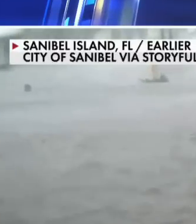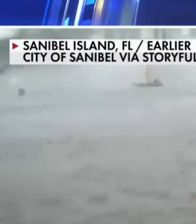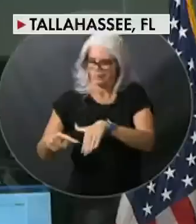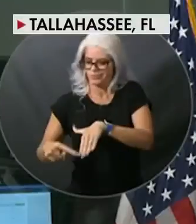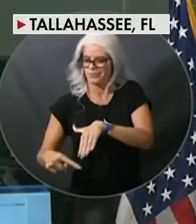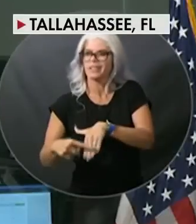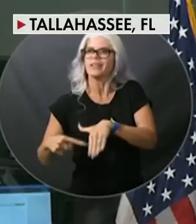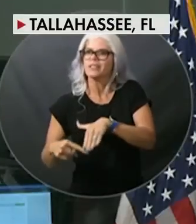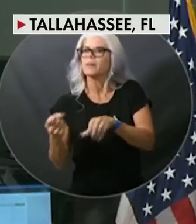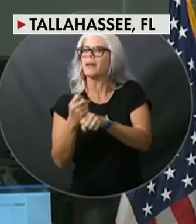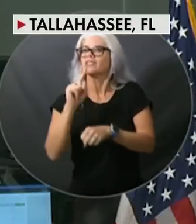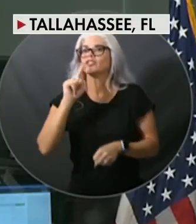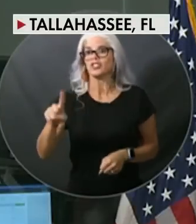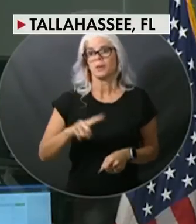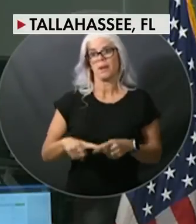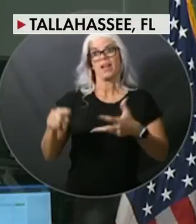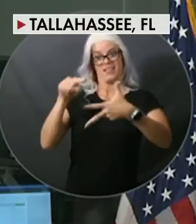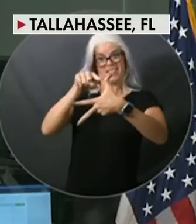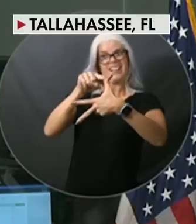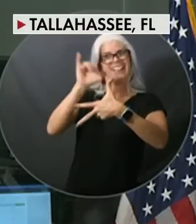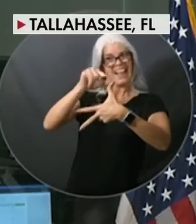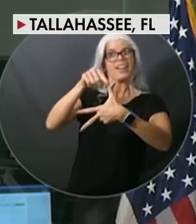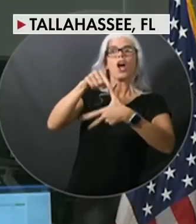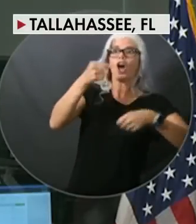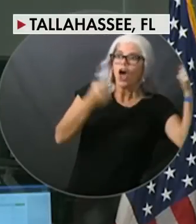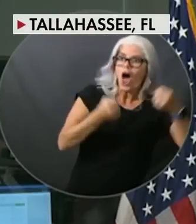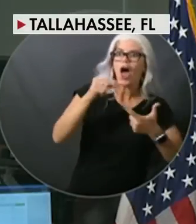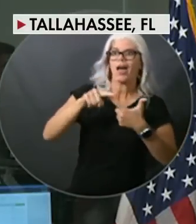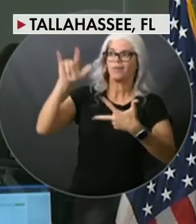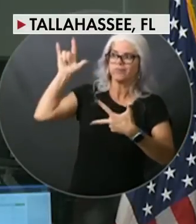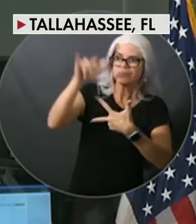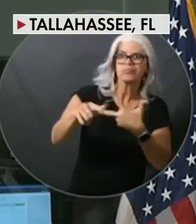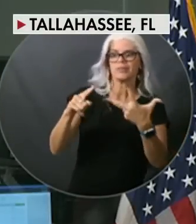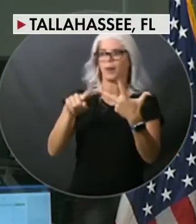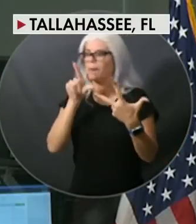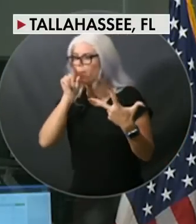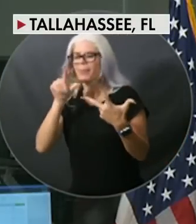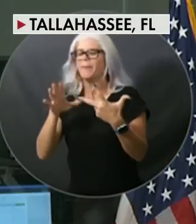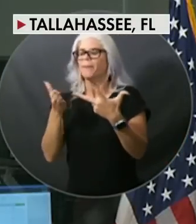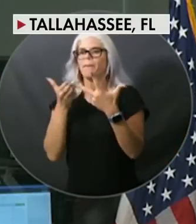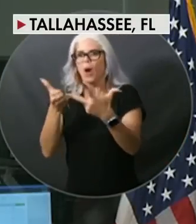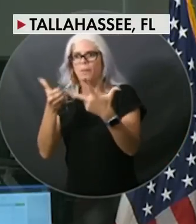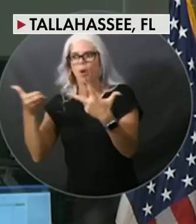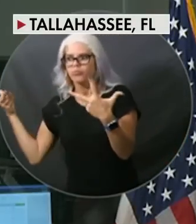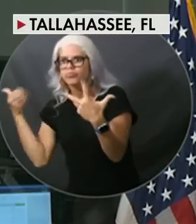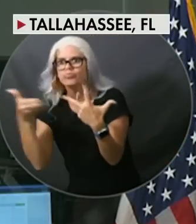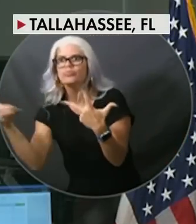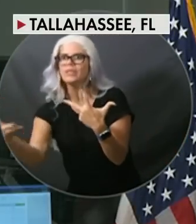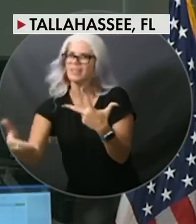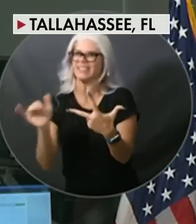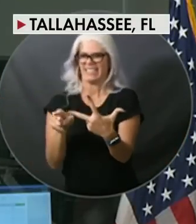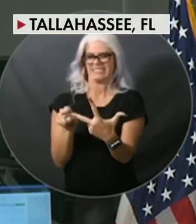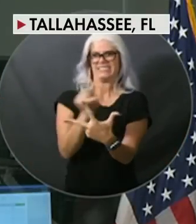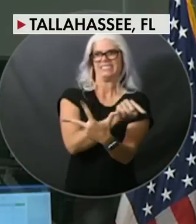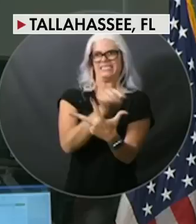AND DIRECTING, AS DeSANTIS WAS JUST DOING, THE PROPER RESOURCES TO WHERE THEY'RE NEEDED MOST.